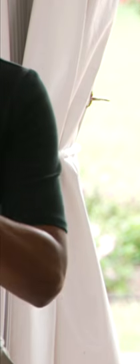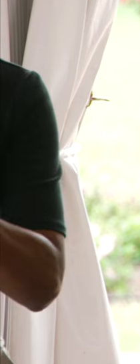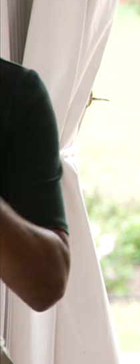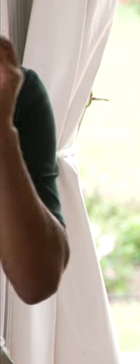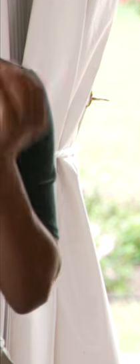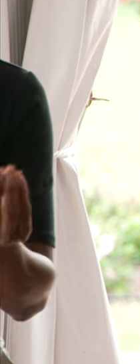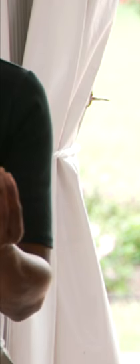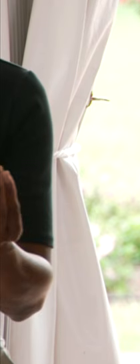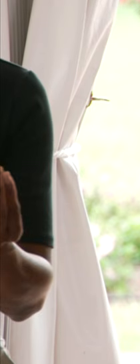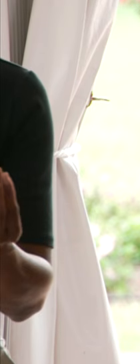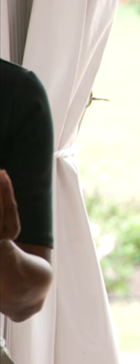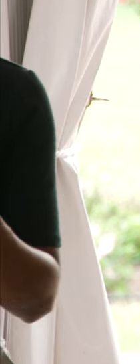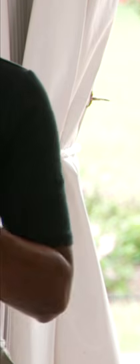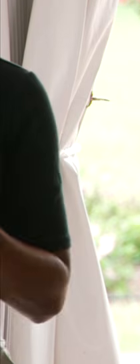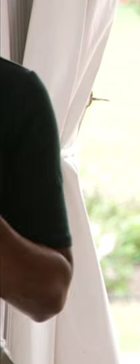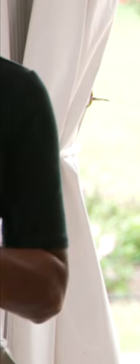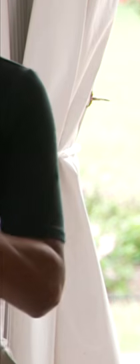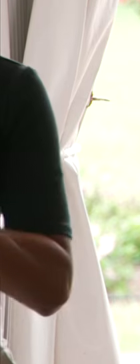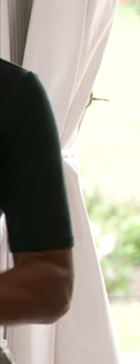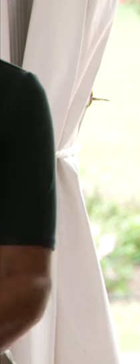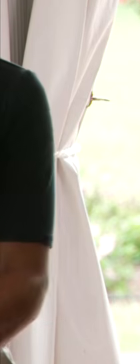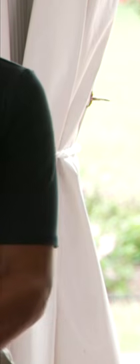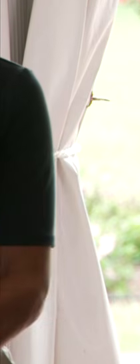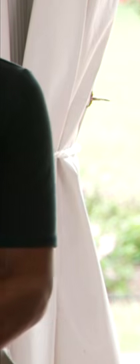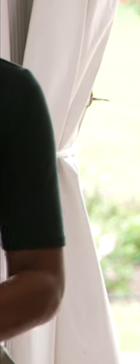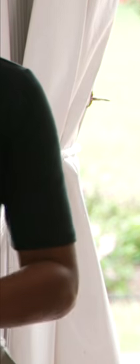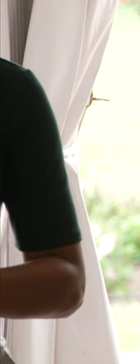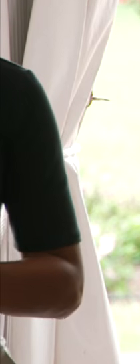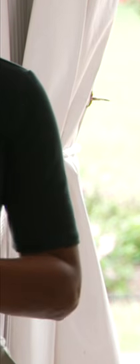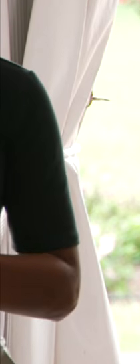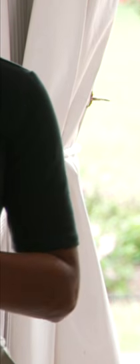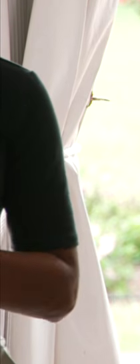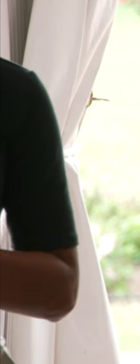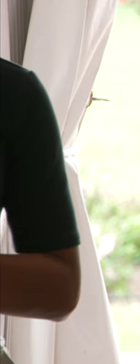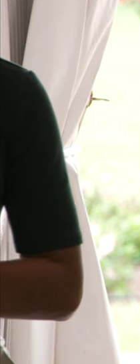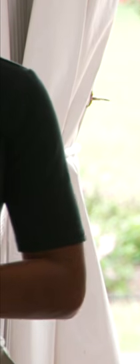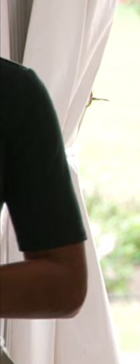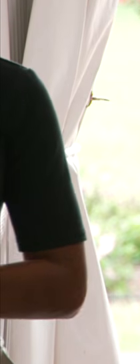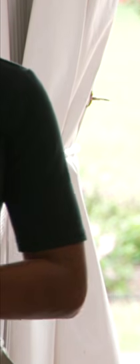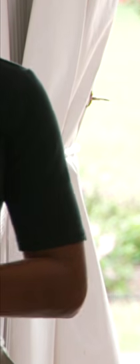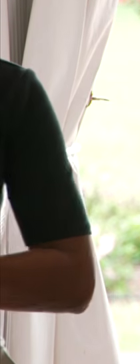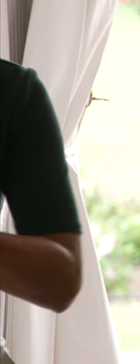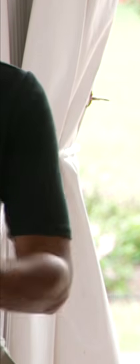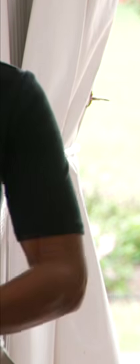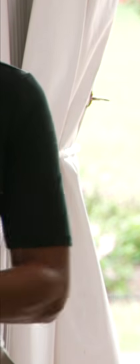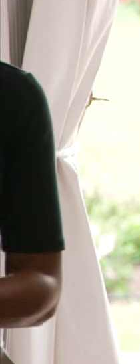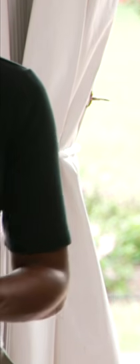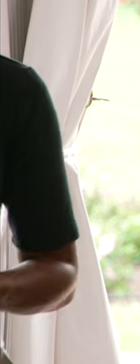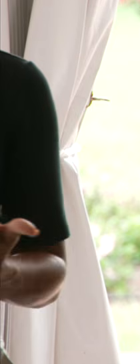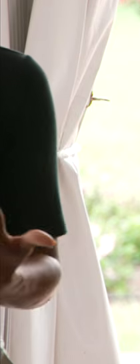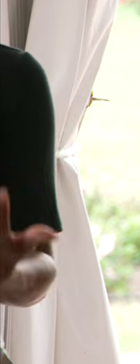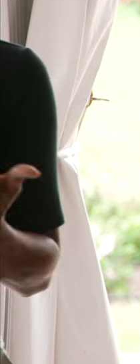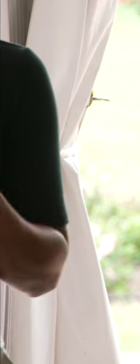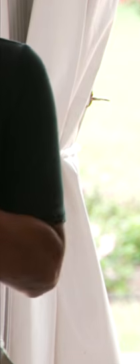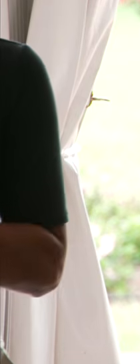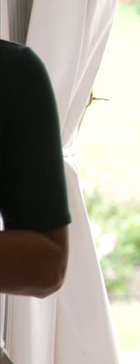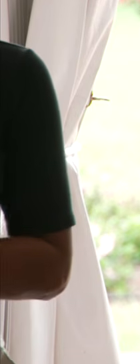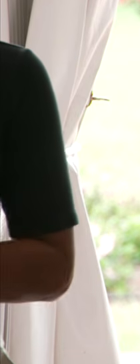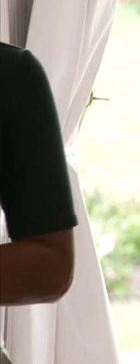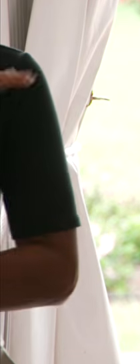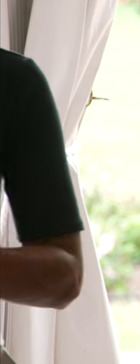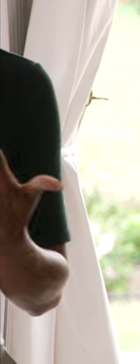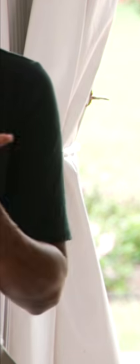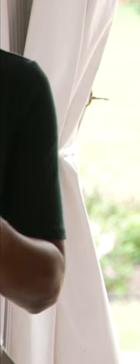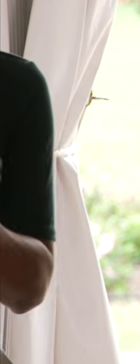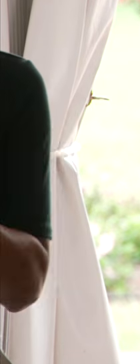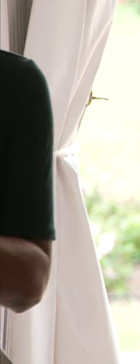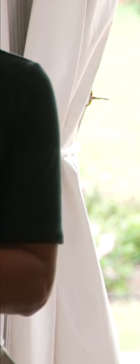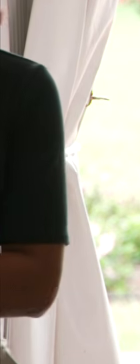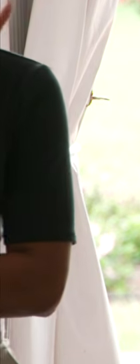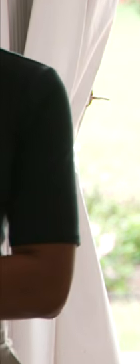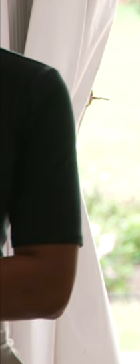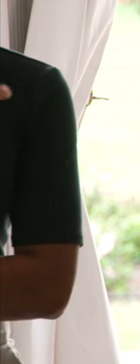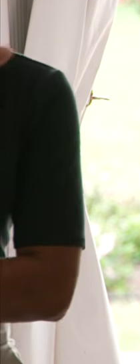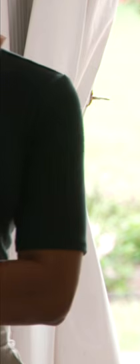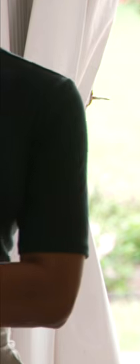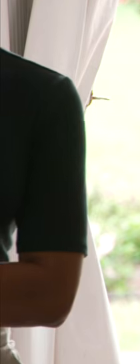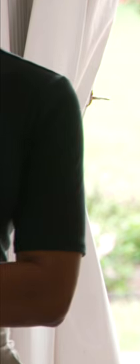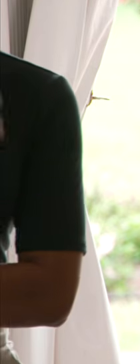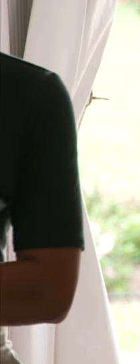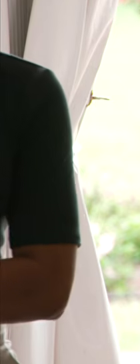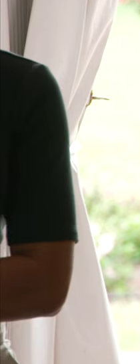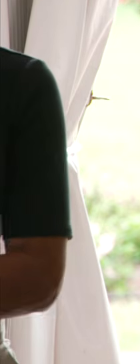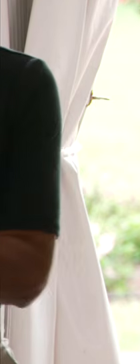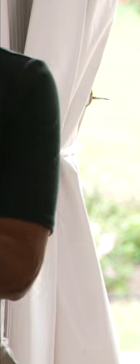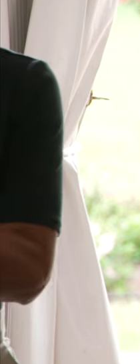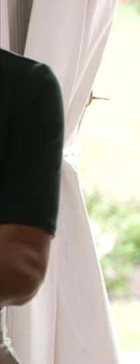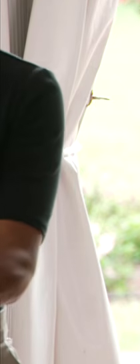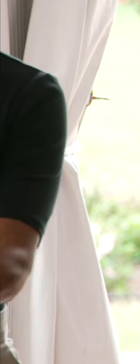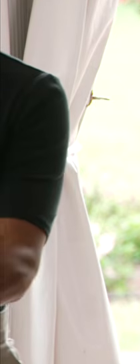humanizing their legacies, ensuring that the world remembers these 625 men as they truly were — our